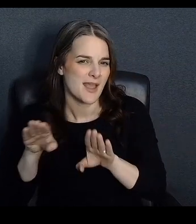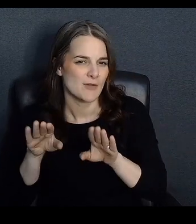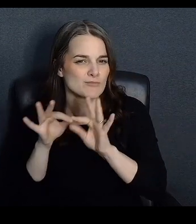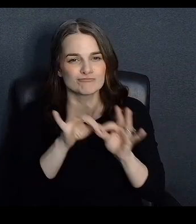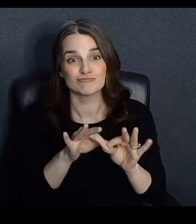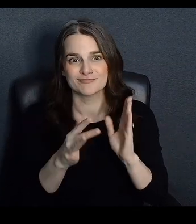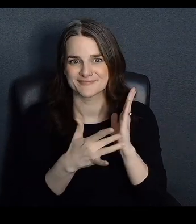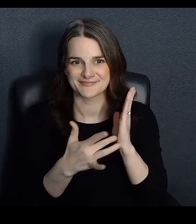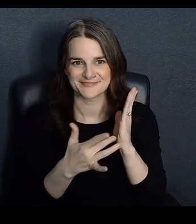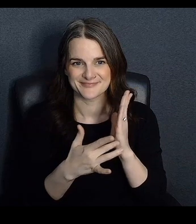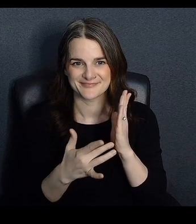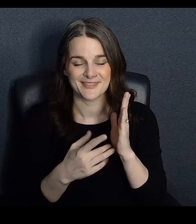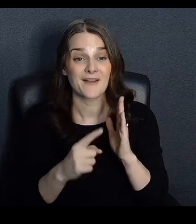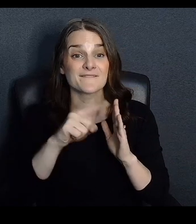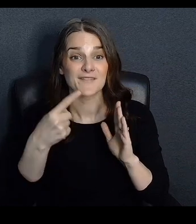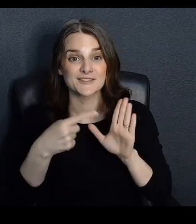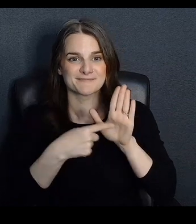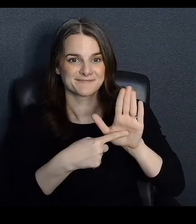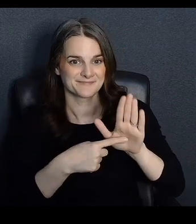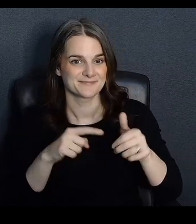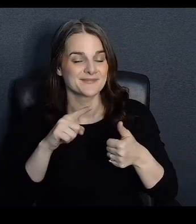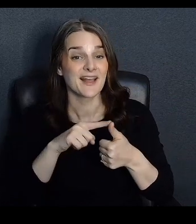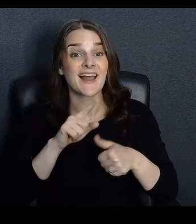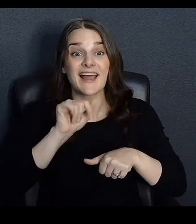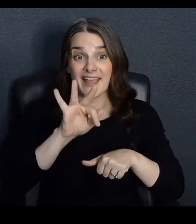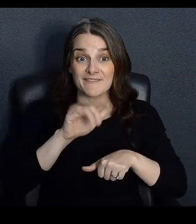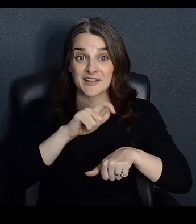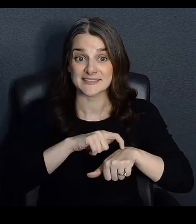On our first line, we have the example, if the time is 4:00 PM,